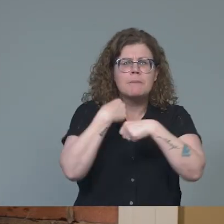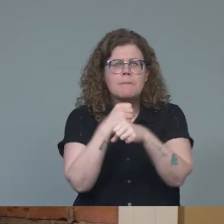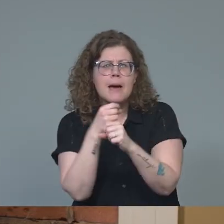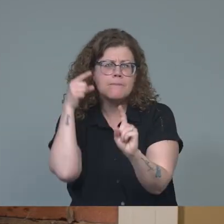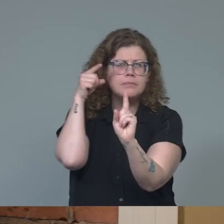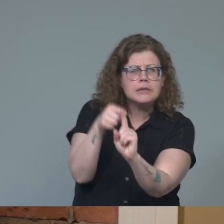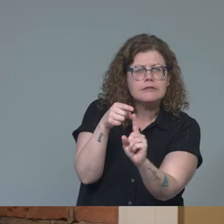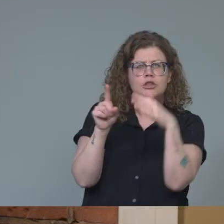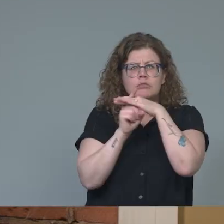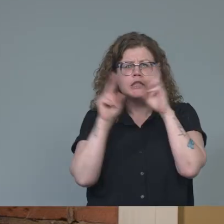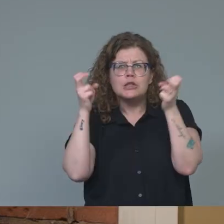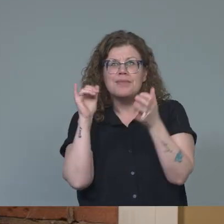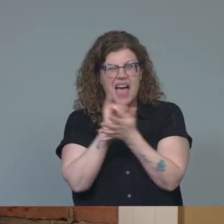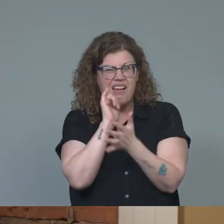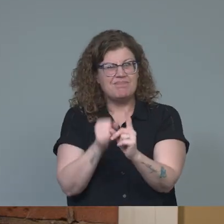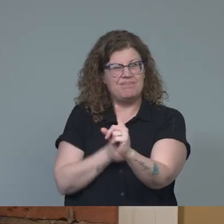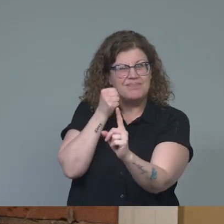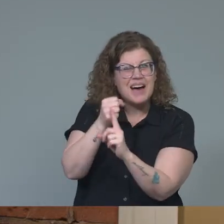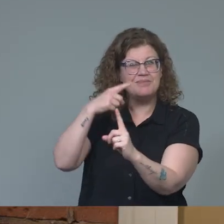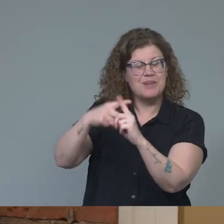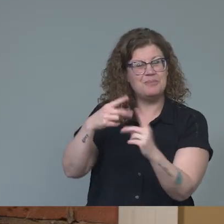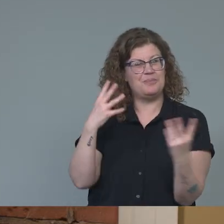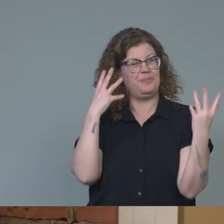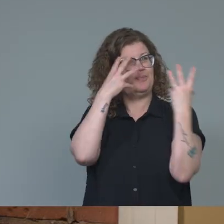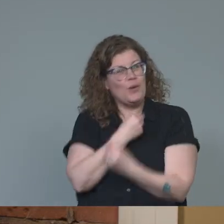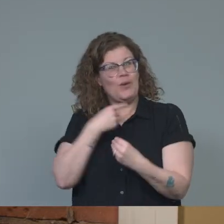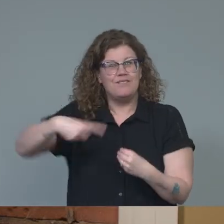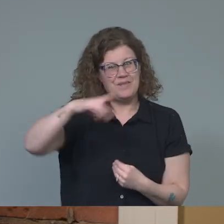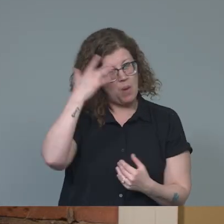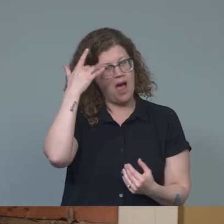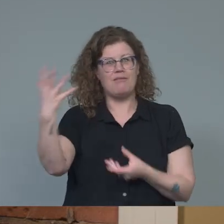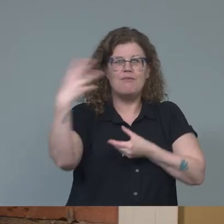people together in that way. We did a beautiful birdhouse project that was literally to address